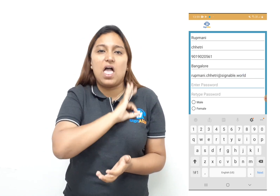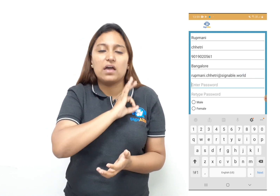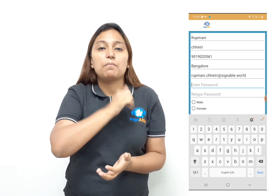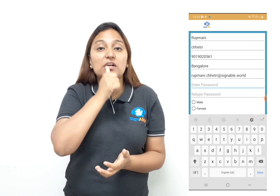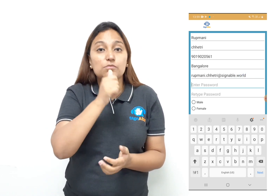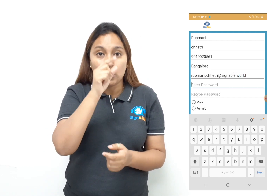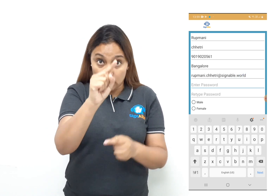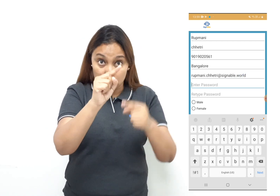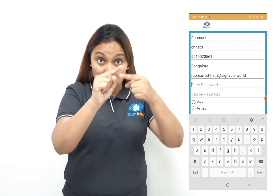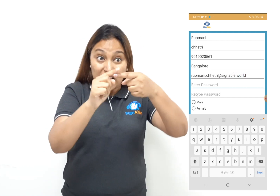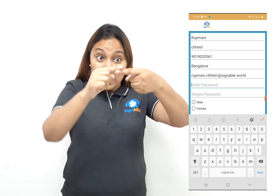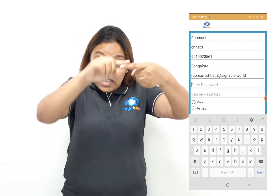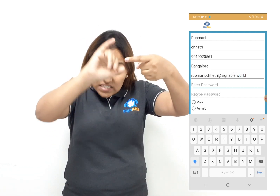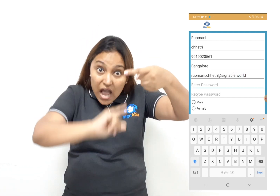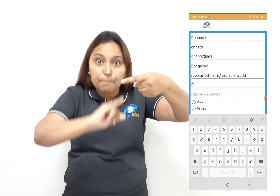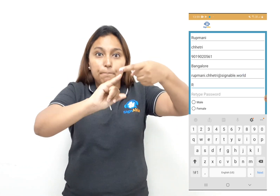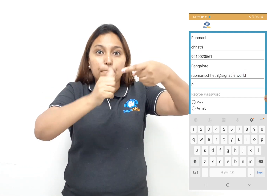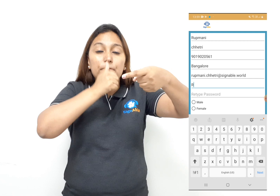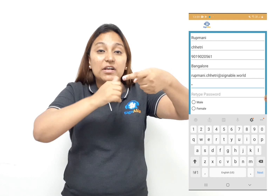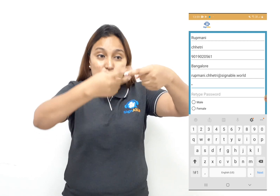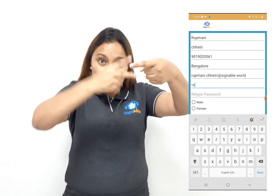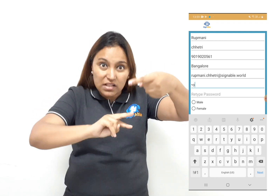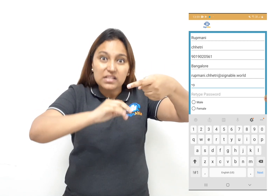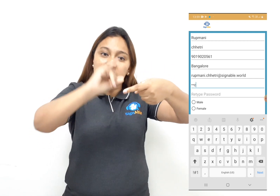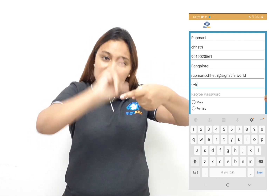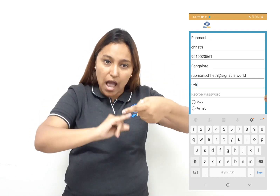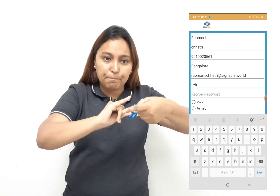You will need to enter the same Password again, below.